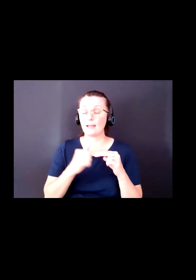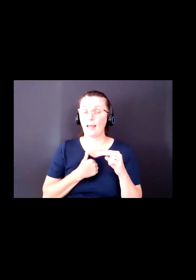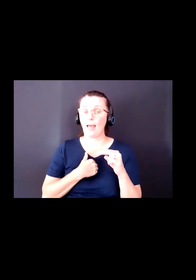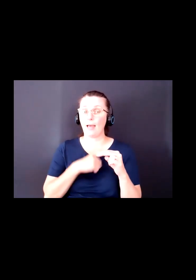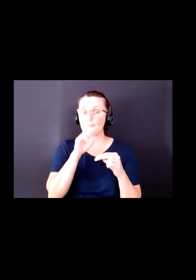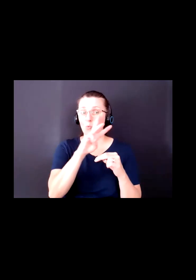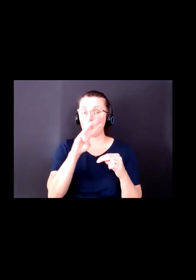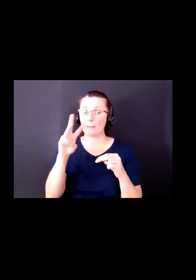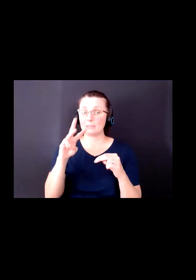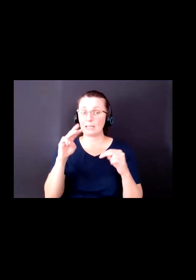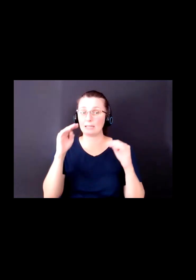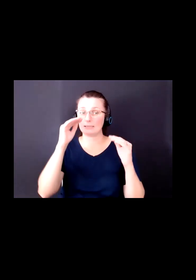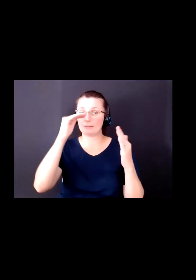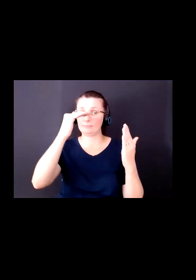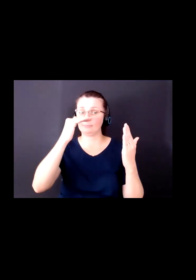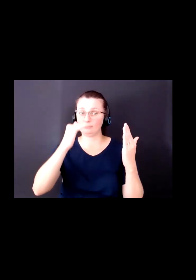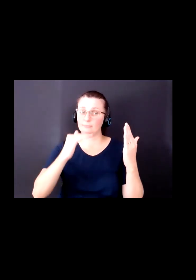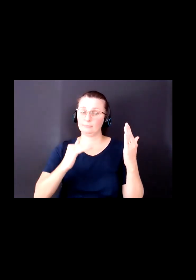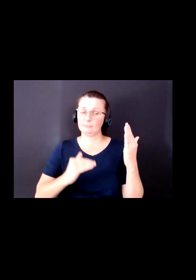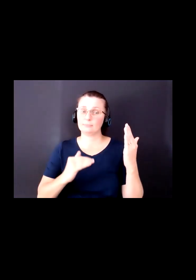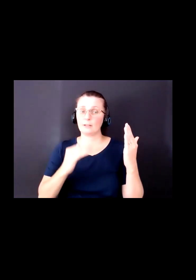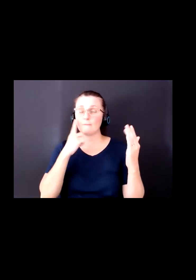information on effective communication. We also have the